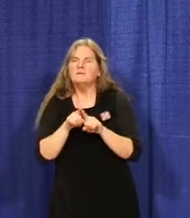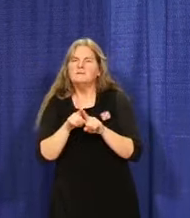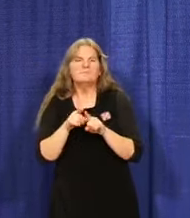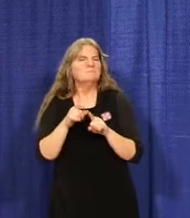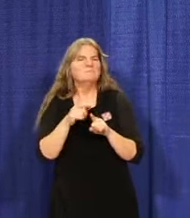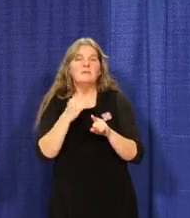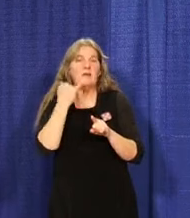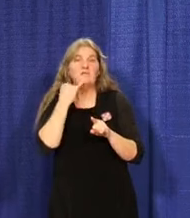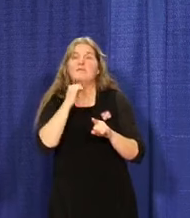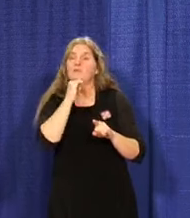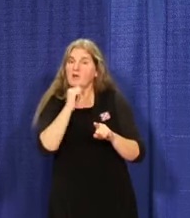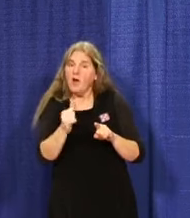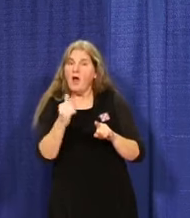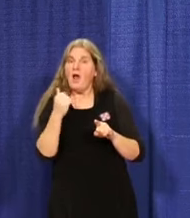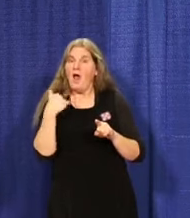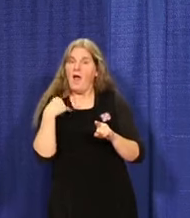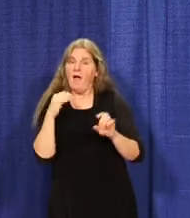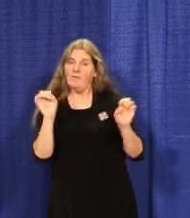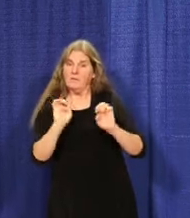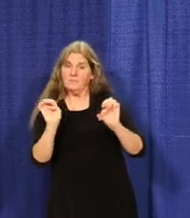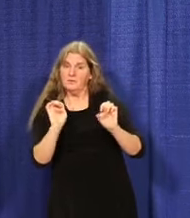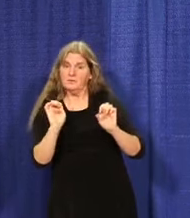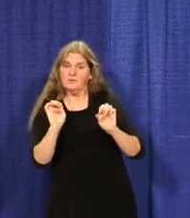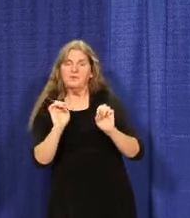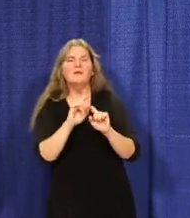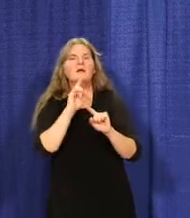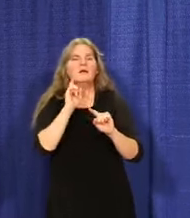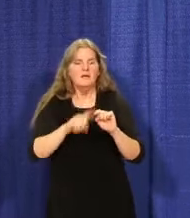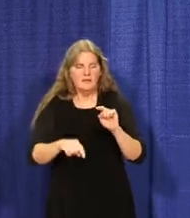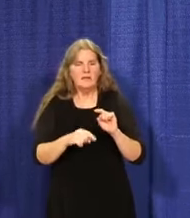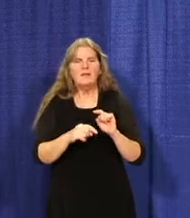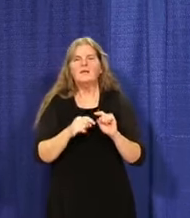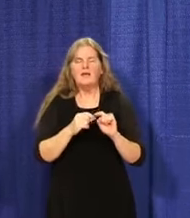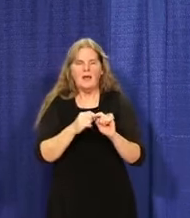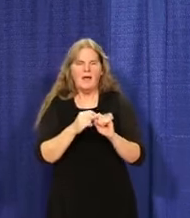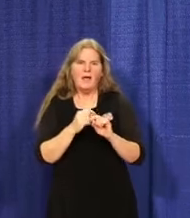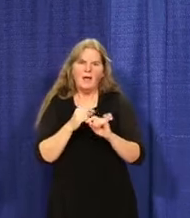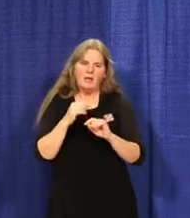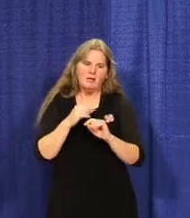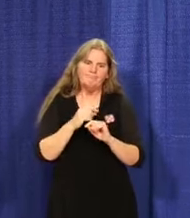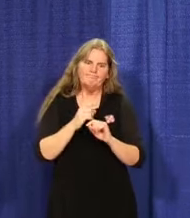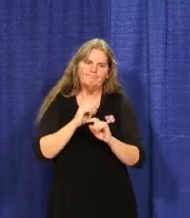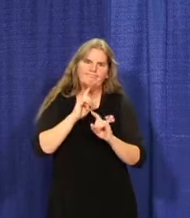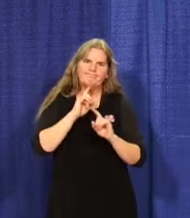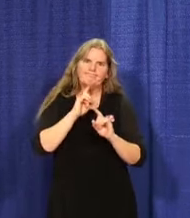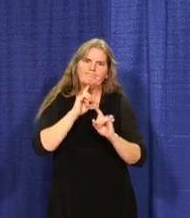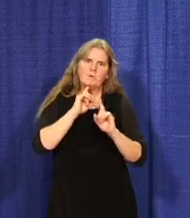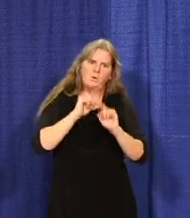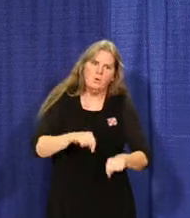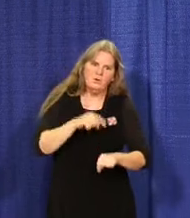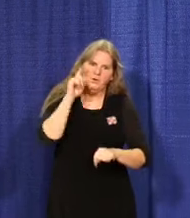to enforce the requirement for those transitioning through the territory to stick to the designated travel corridor and